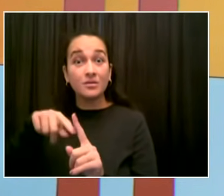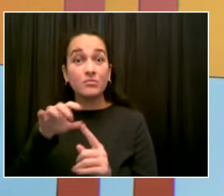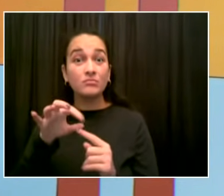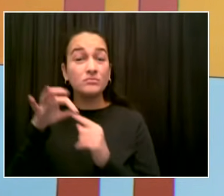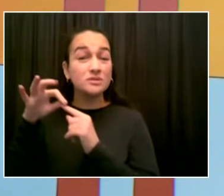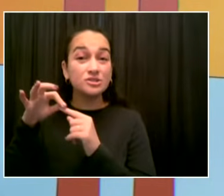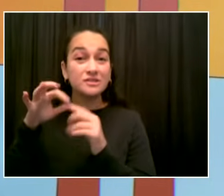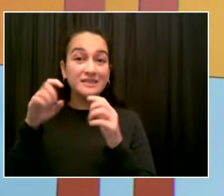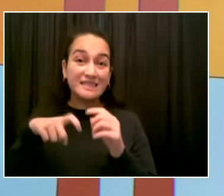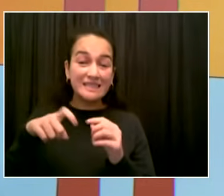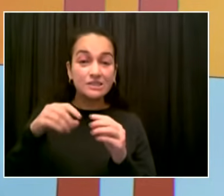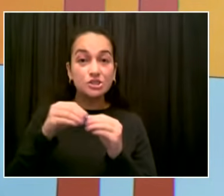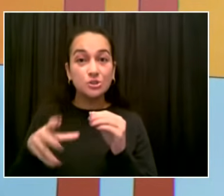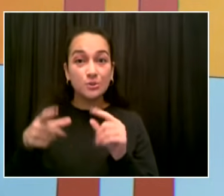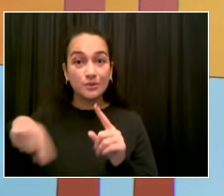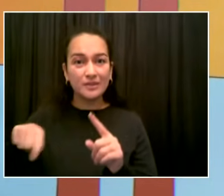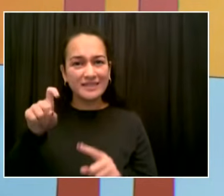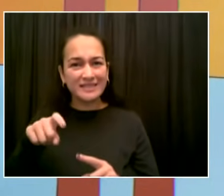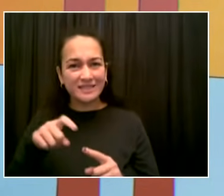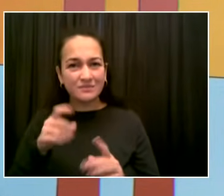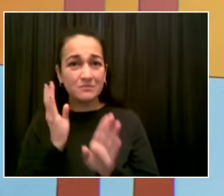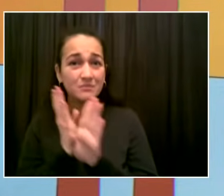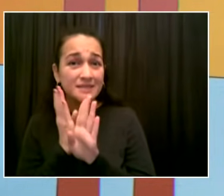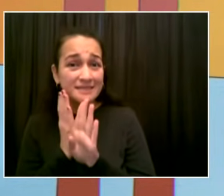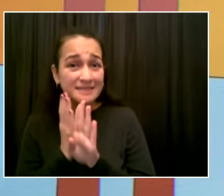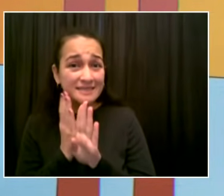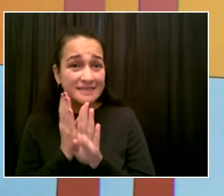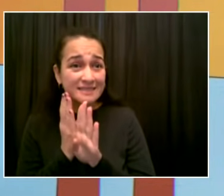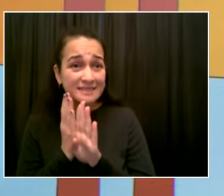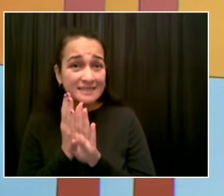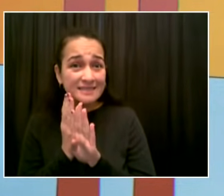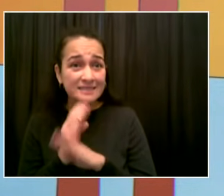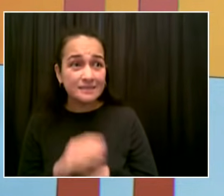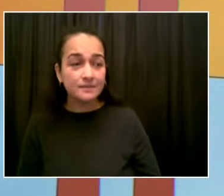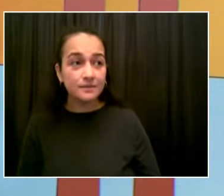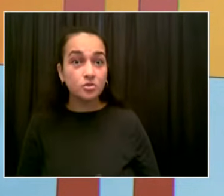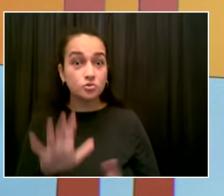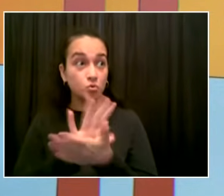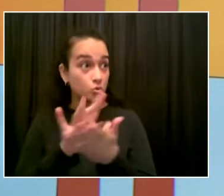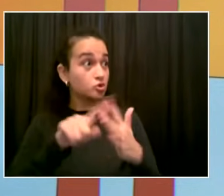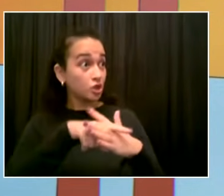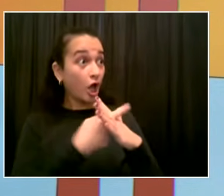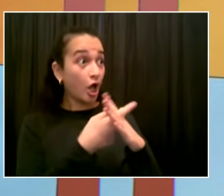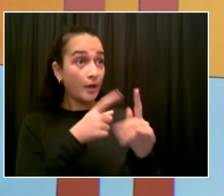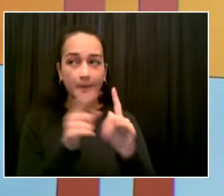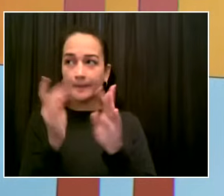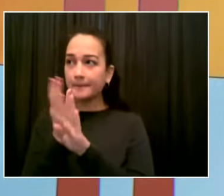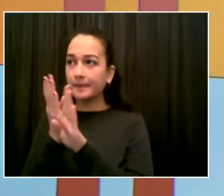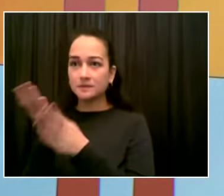AND THAT MEANS THESE KIDS WENT A WEEK OR MORE WITHOUT A LEGITIMATE MEANS TO